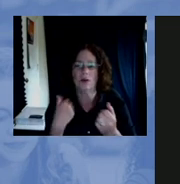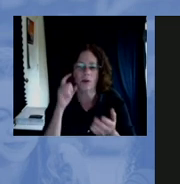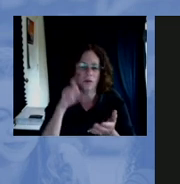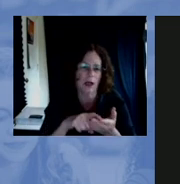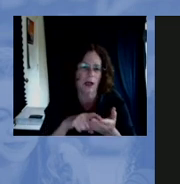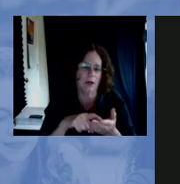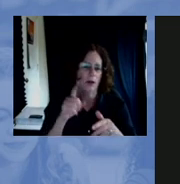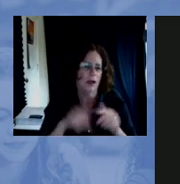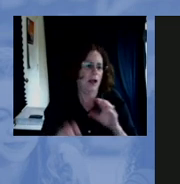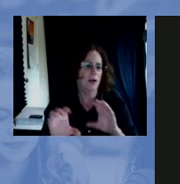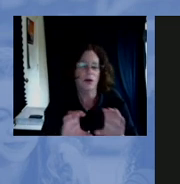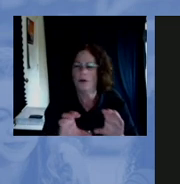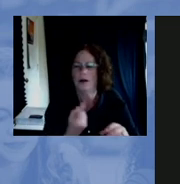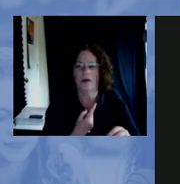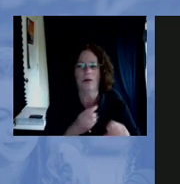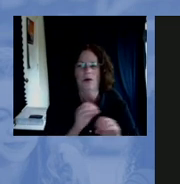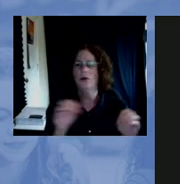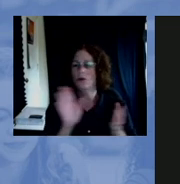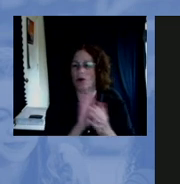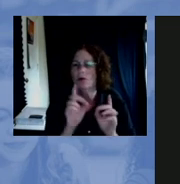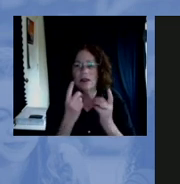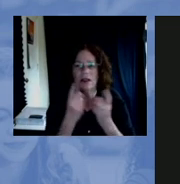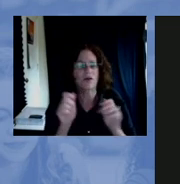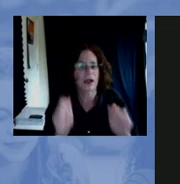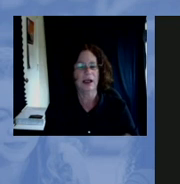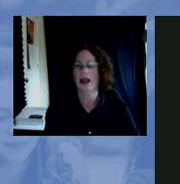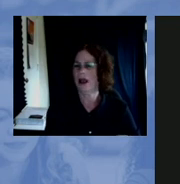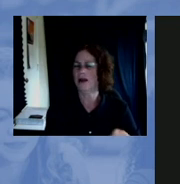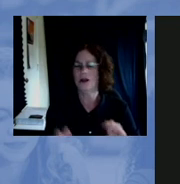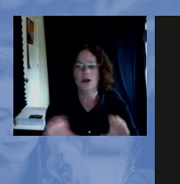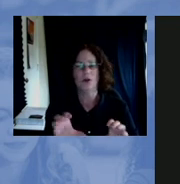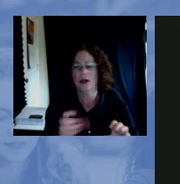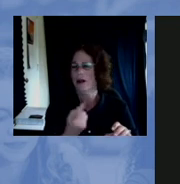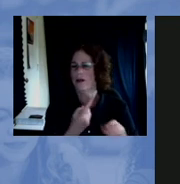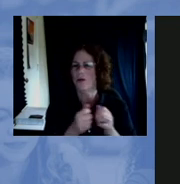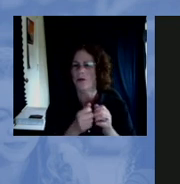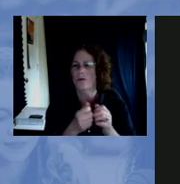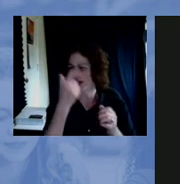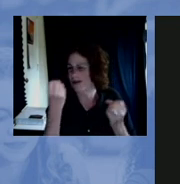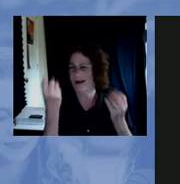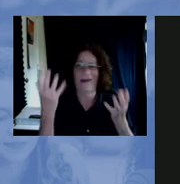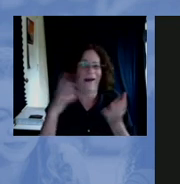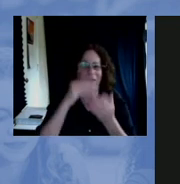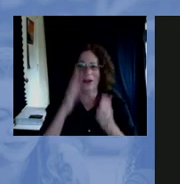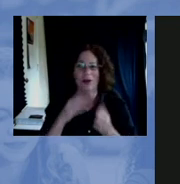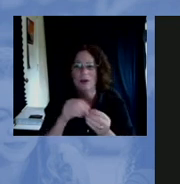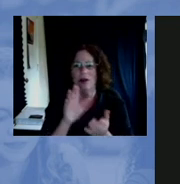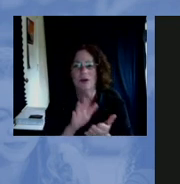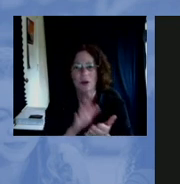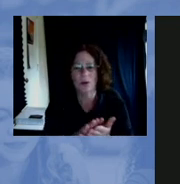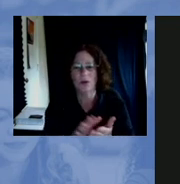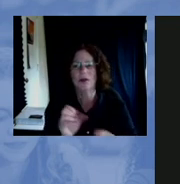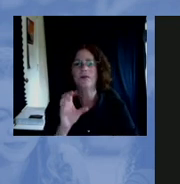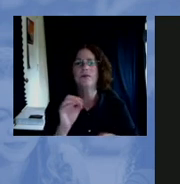NO SCHOOL DISTRICT IN THE COUNTRY CAN. SO OUR PARTNERSHIPS WITH OUR COMMUNITY AND